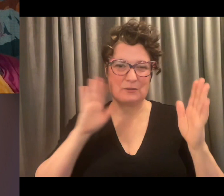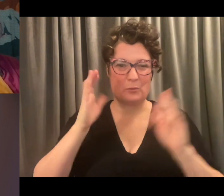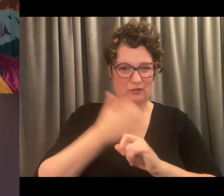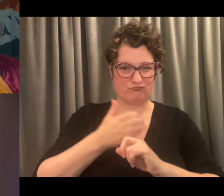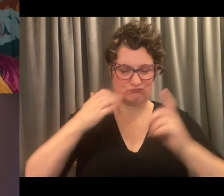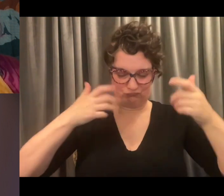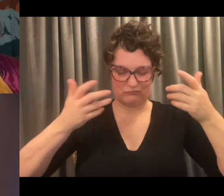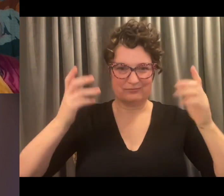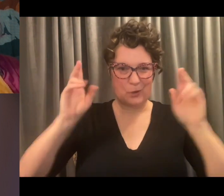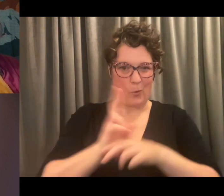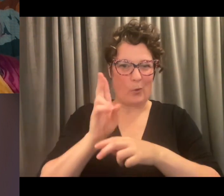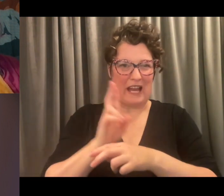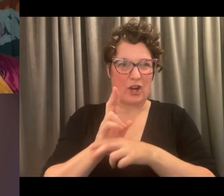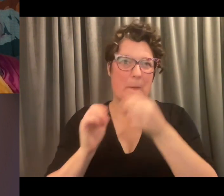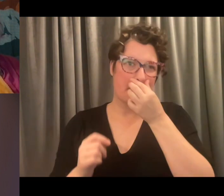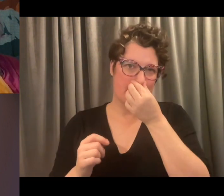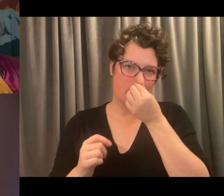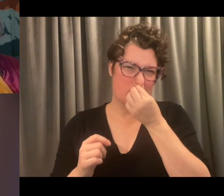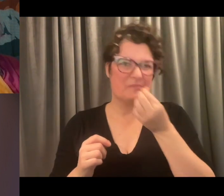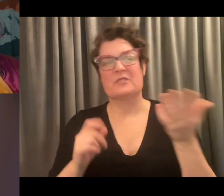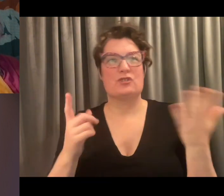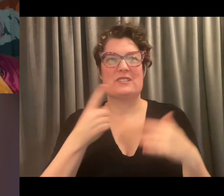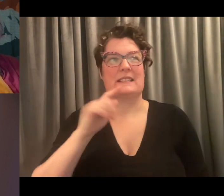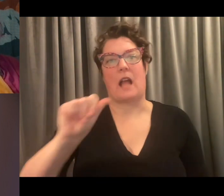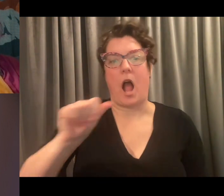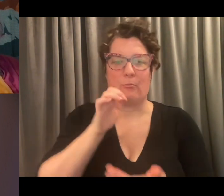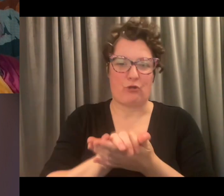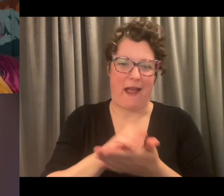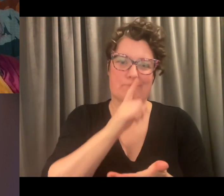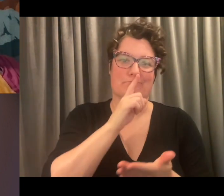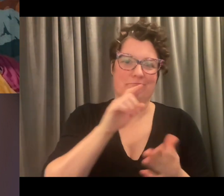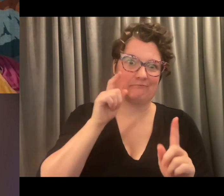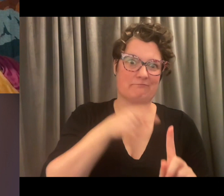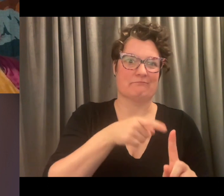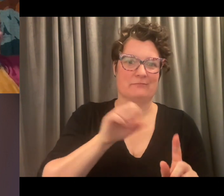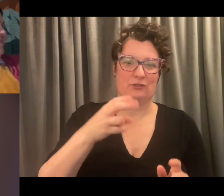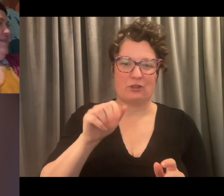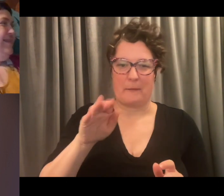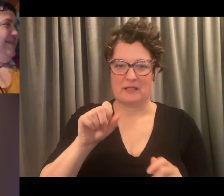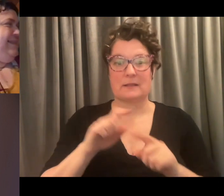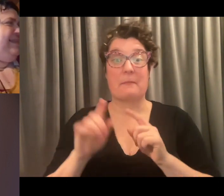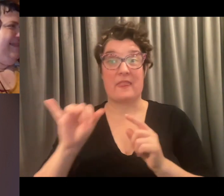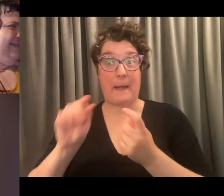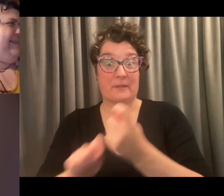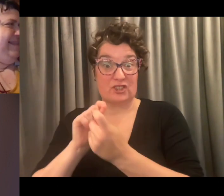Bride, but it just says like a bride. And, um, the particular list in the translation I came across was so